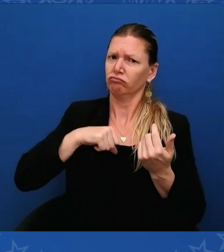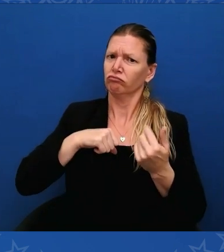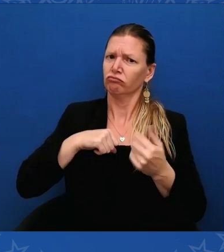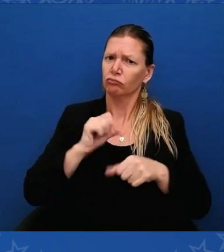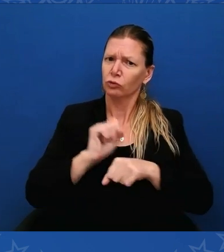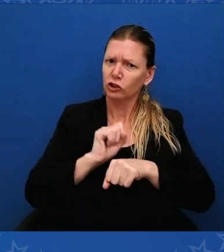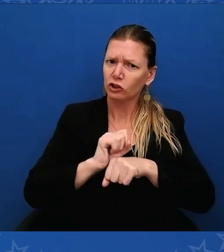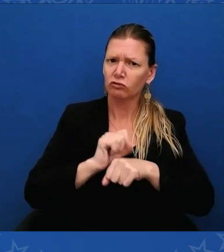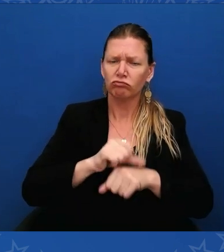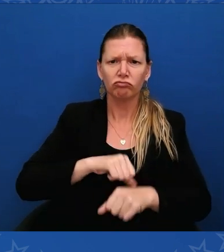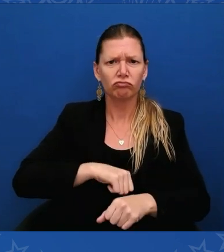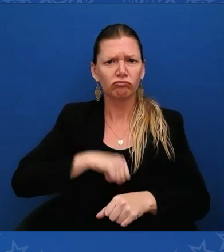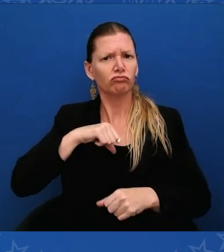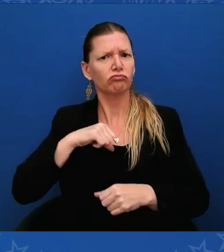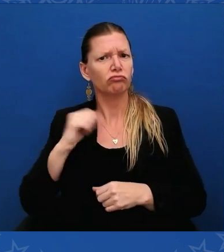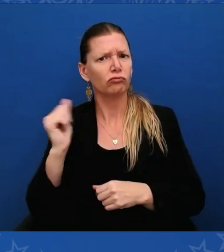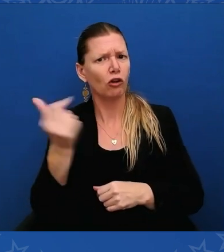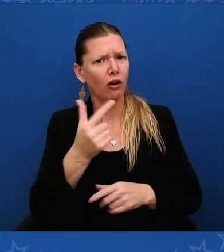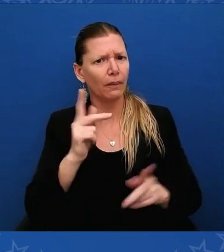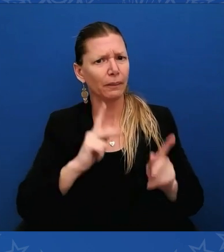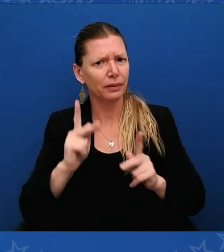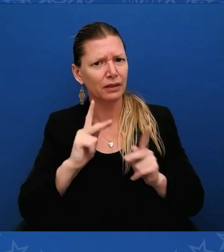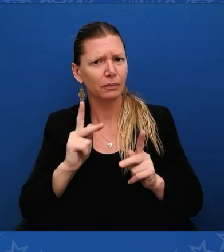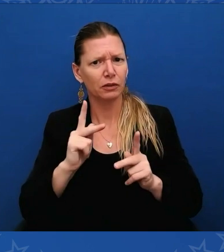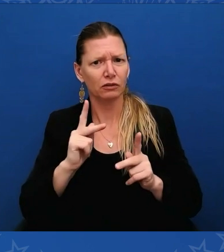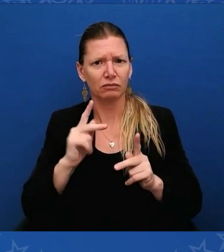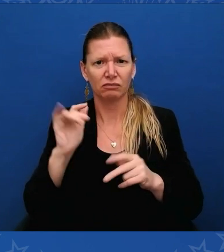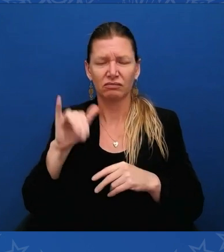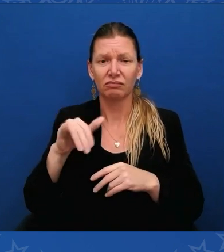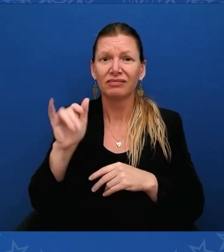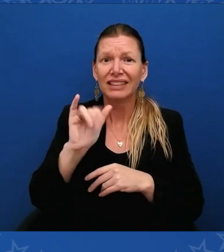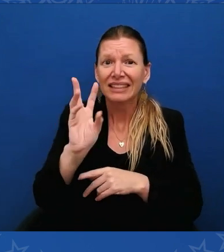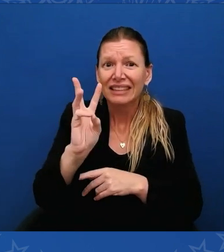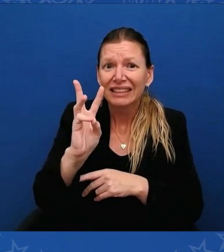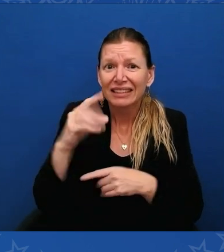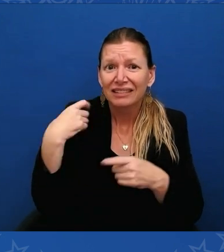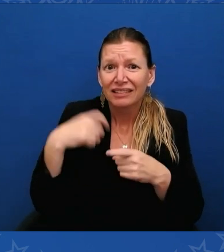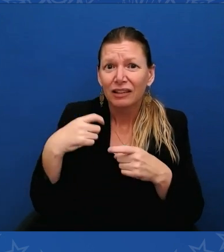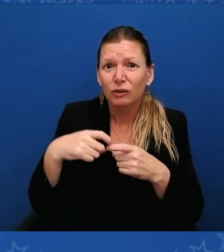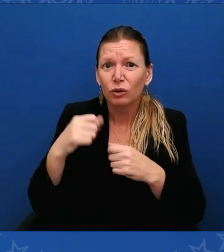when the bridge collapsed in Baltimore Harbor. I met and prayed with their families.